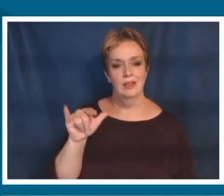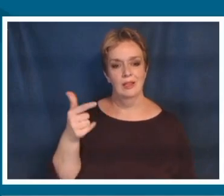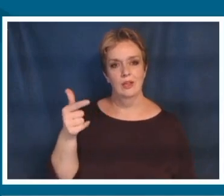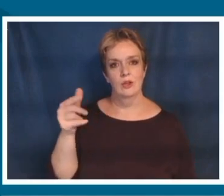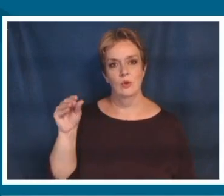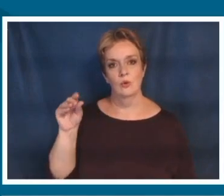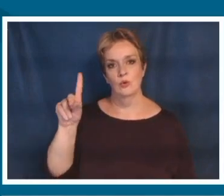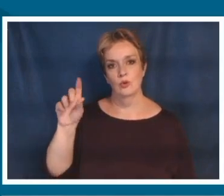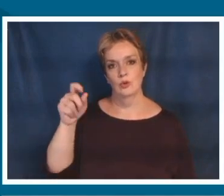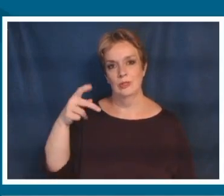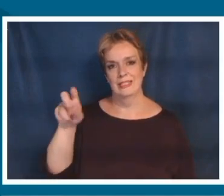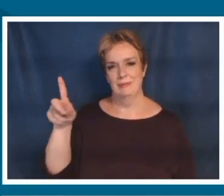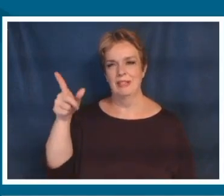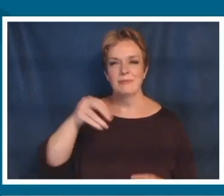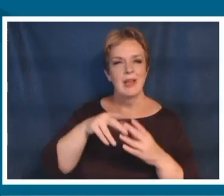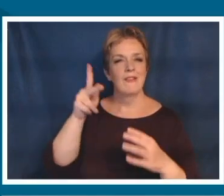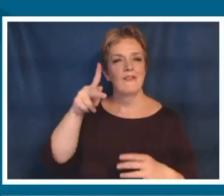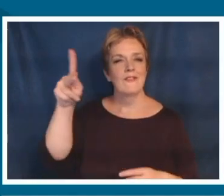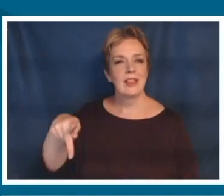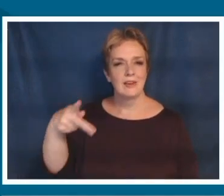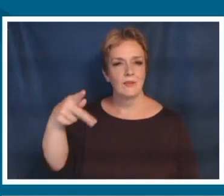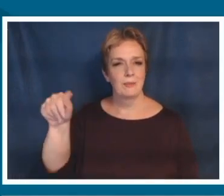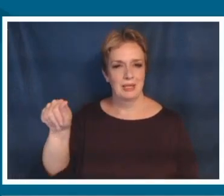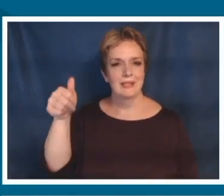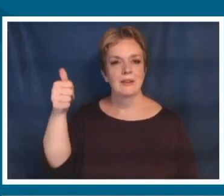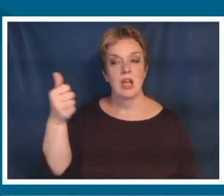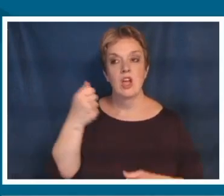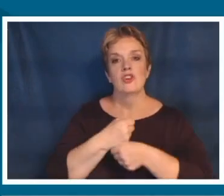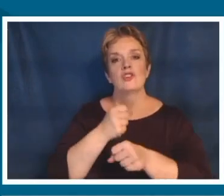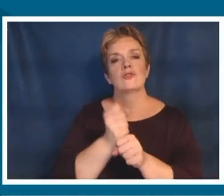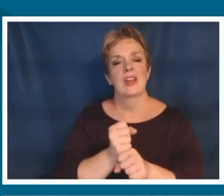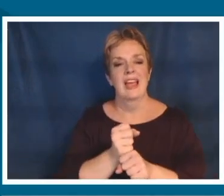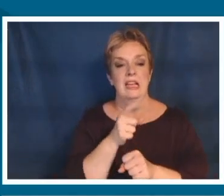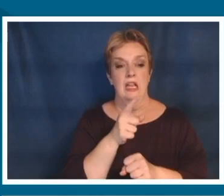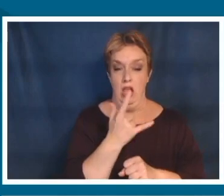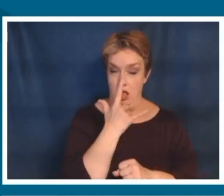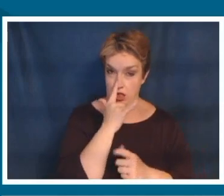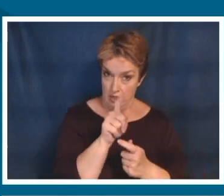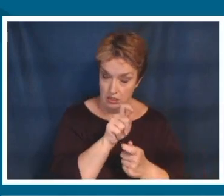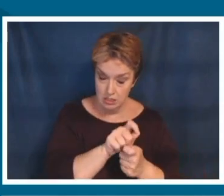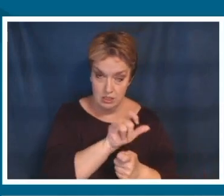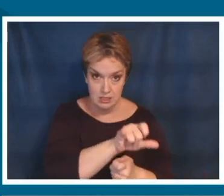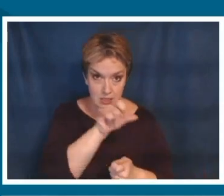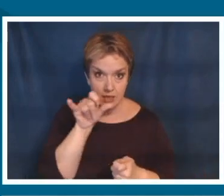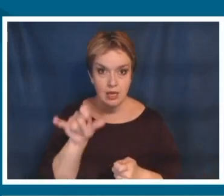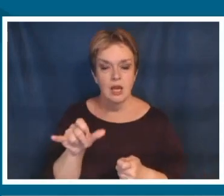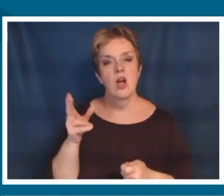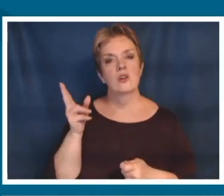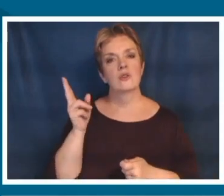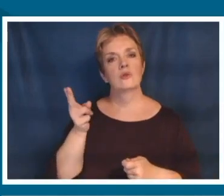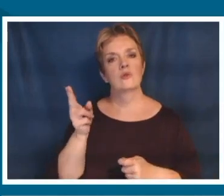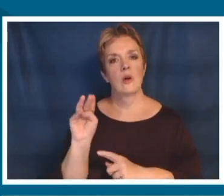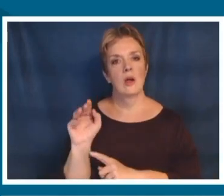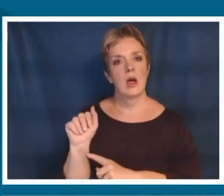where she creates these historic markers that look exactly like you know a place